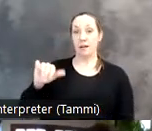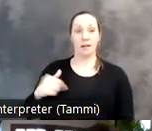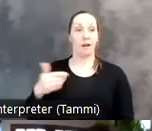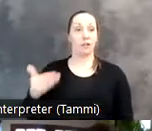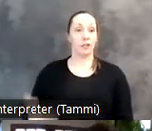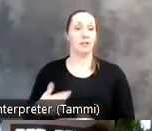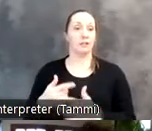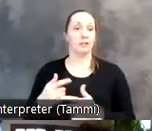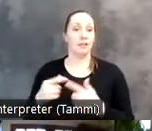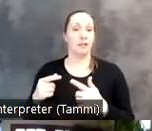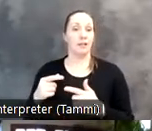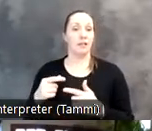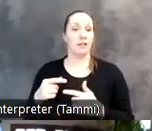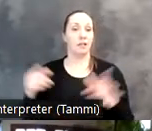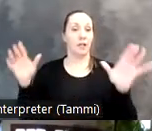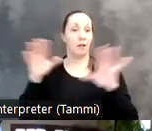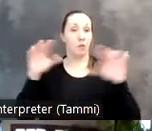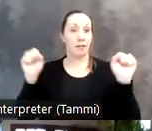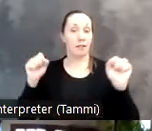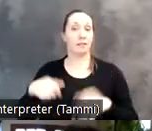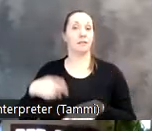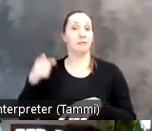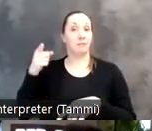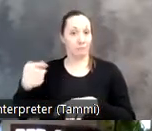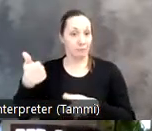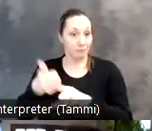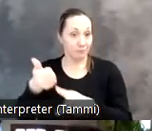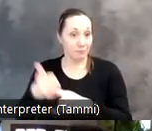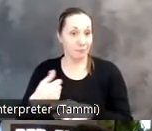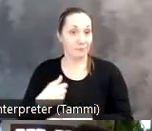Now I would like to introduce Lidia Best, our Rapporteur of today. Lidia